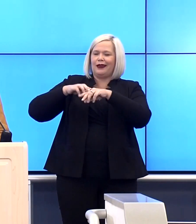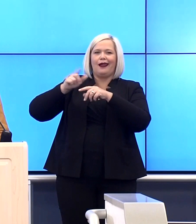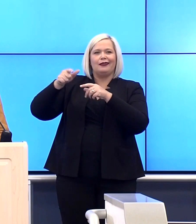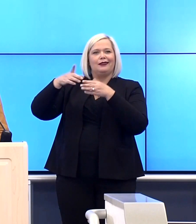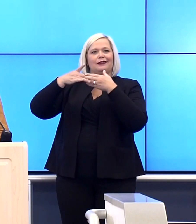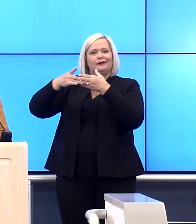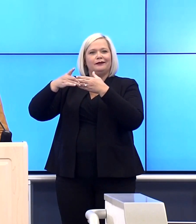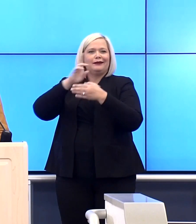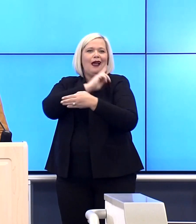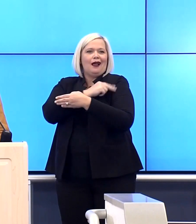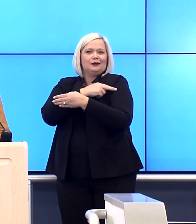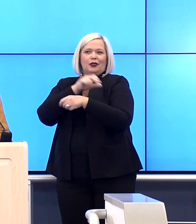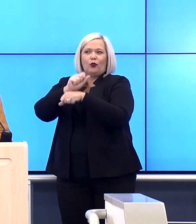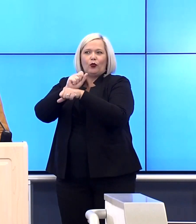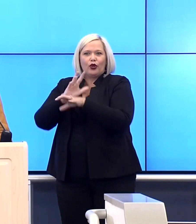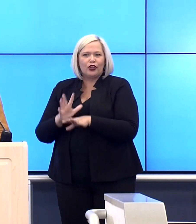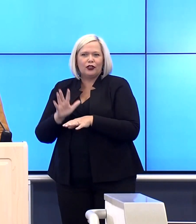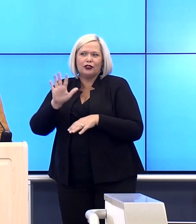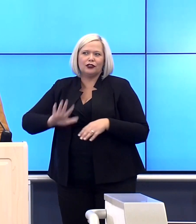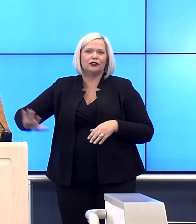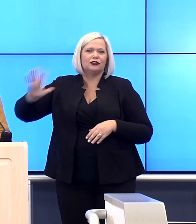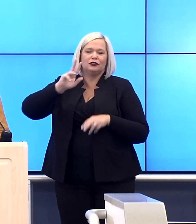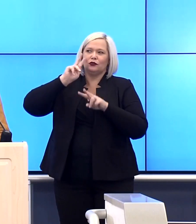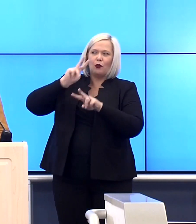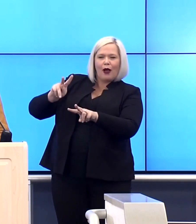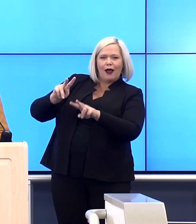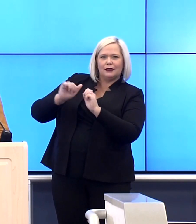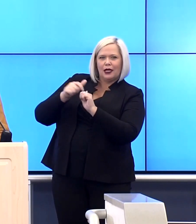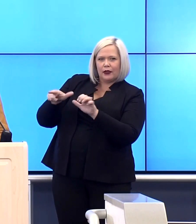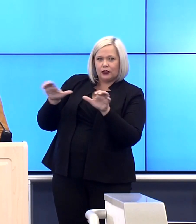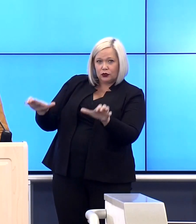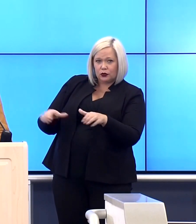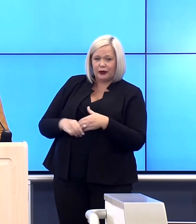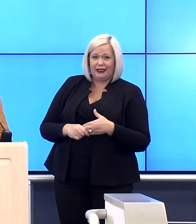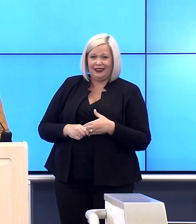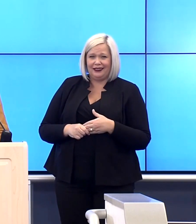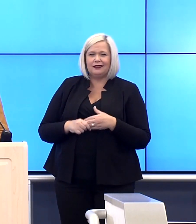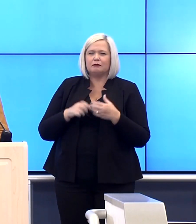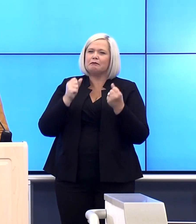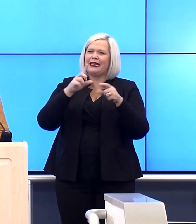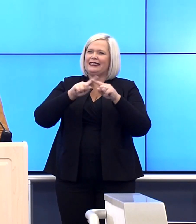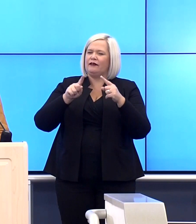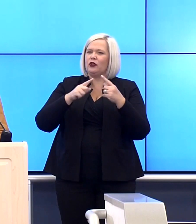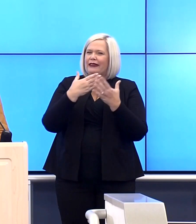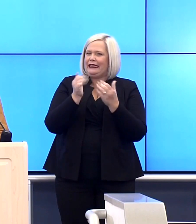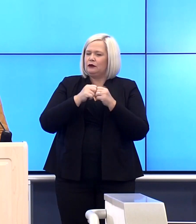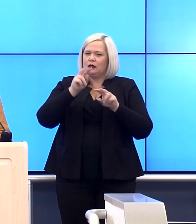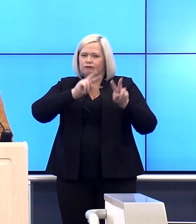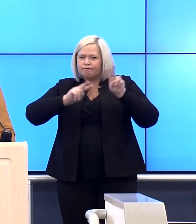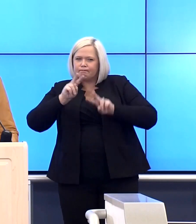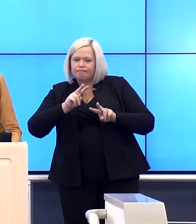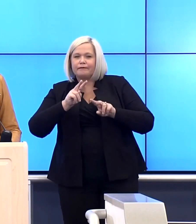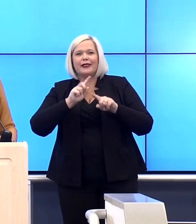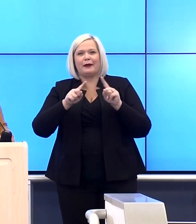WE’LL BE IN COMMUNICATION WITH LOCAL DEPARTMENTS AT PUBLIC LOCAL DEPARTMENTS AT PUBLIC HEALTH AS WELL AS THE LEADERS OF HEALTH AS WELL AS THE LEADERS OF OUR HOSPITAL SYSTEMS ACROSS THE OUR HOSPITAL SYSTEMS ACROSS THE STATE. STATE. THERE ARE A LOT OF DIFFERENT THERE ARE A LOT OF DIFFERENT FACTORS, BUT THESE ARE THE